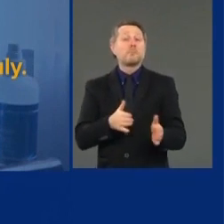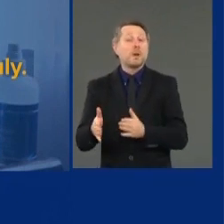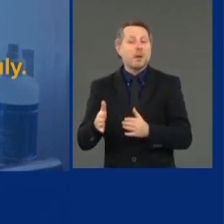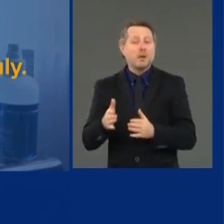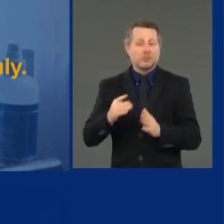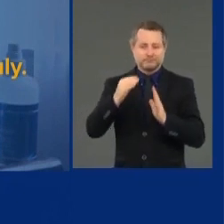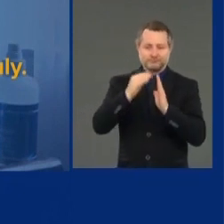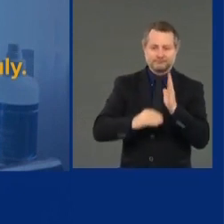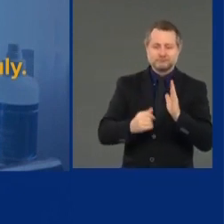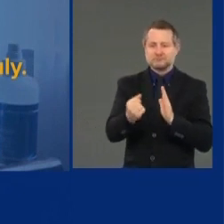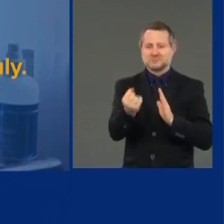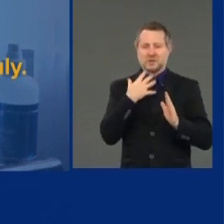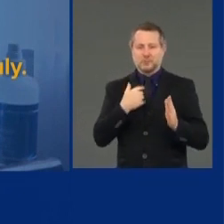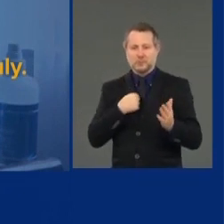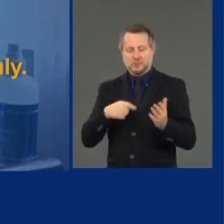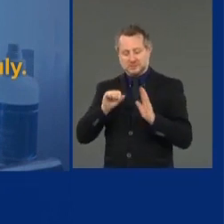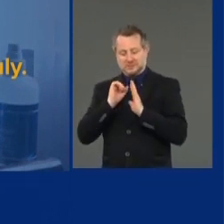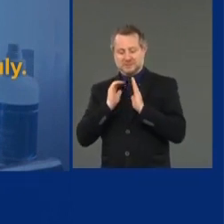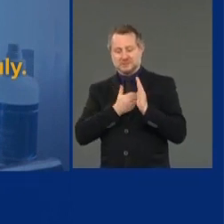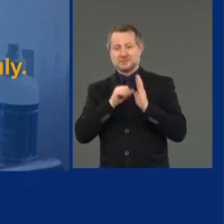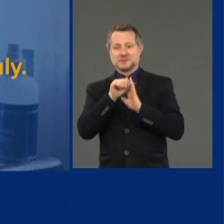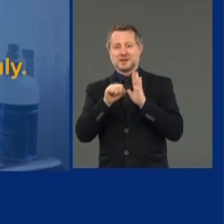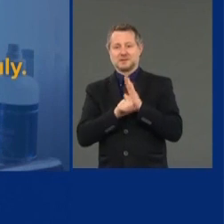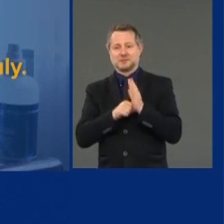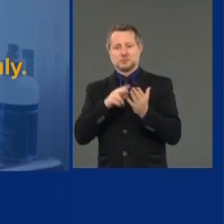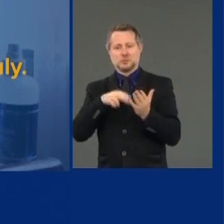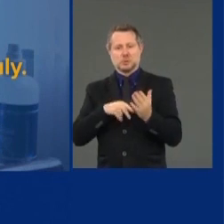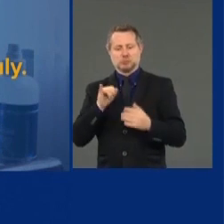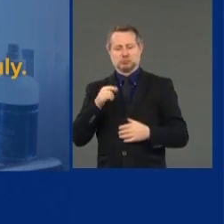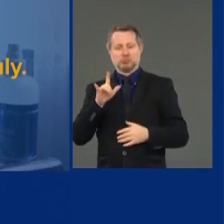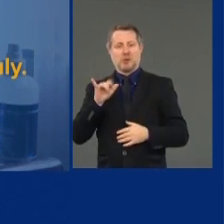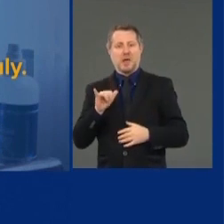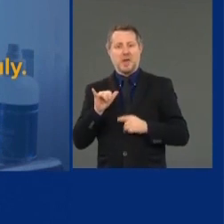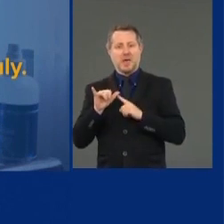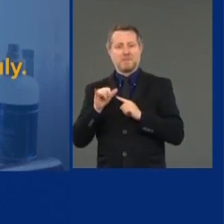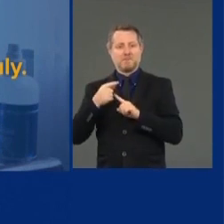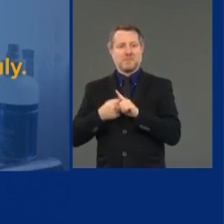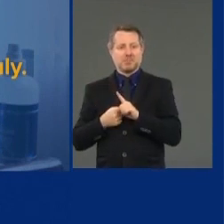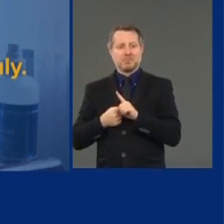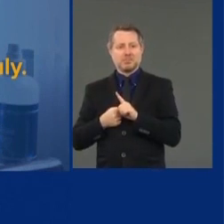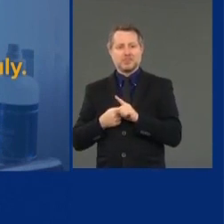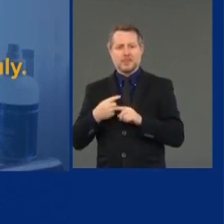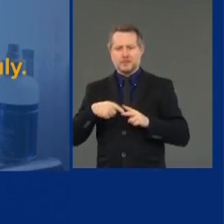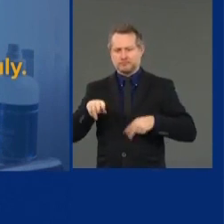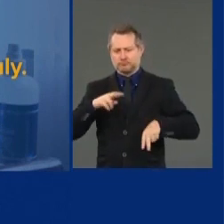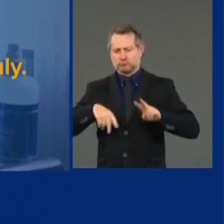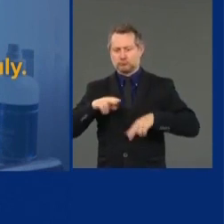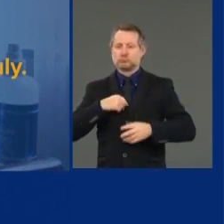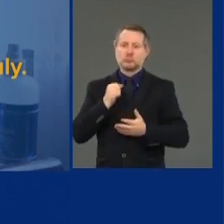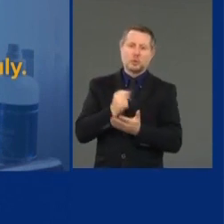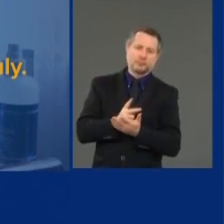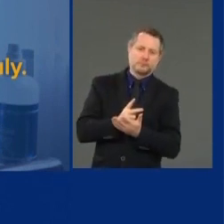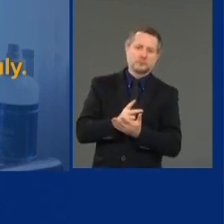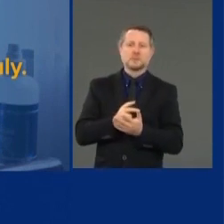OPEN. THE SCHOOLS WILL DO THOSE PLANS, PROVIDE THEM TO THE STATE IN